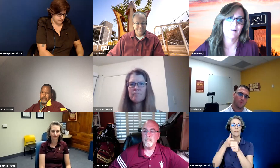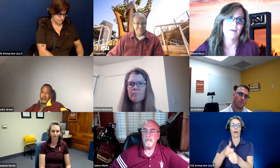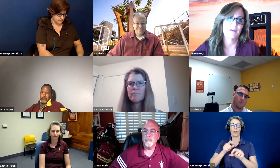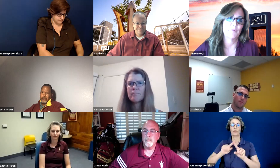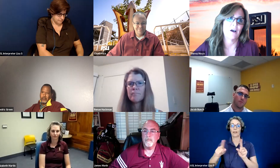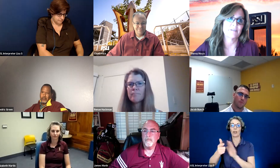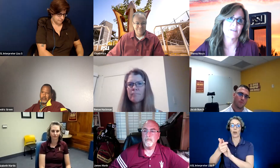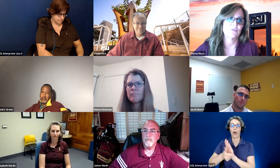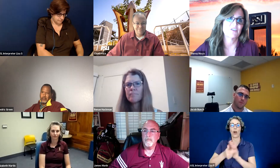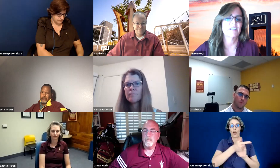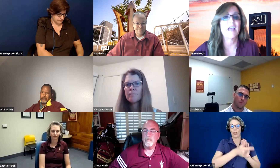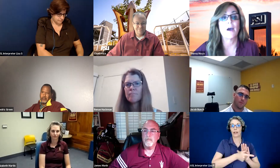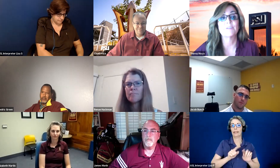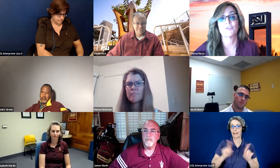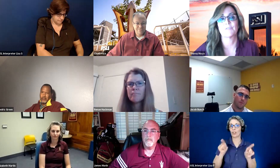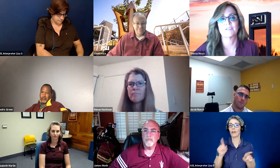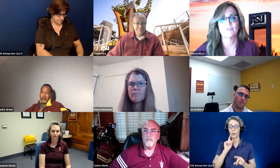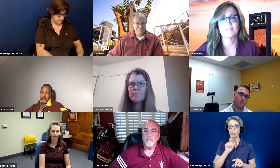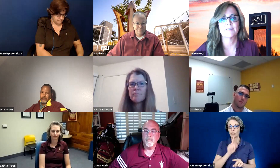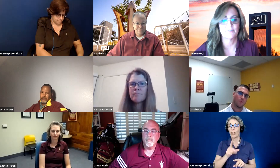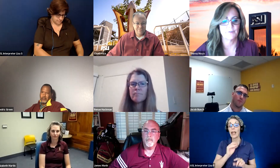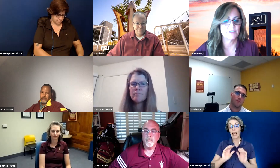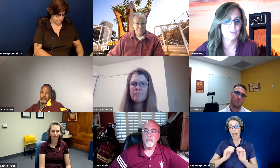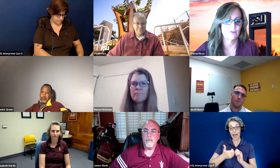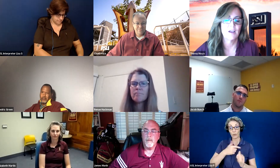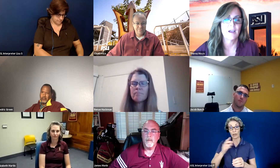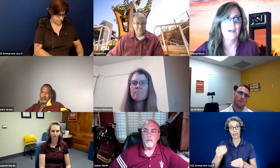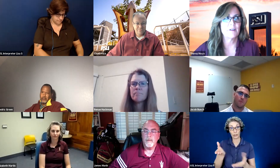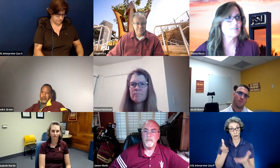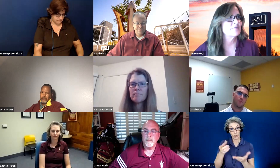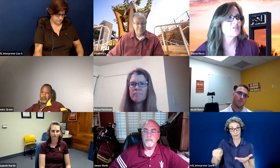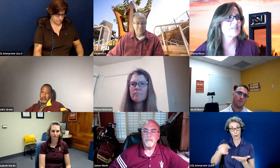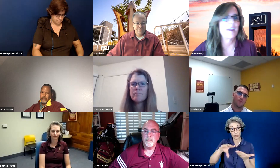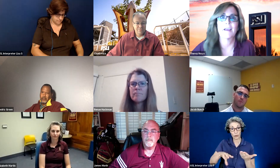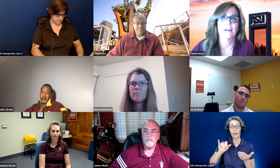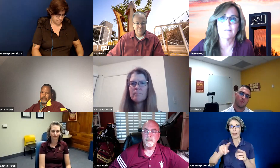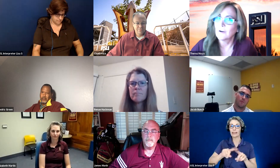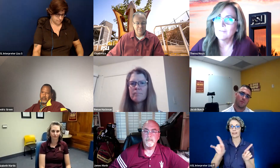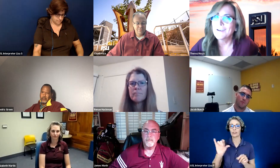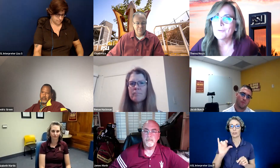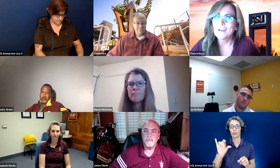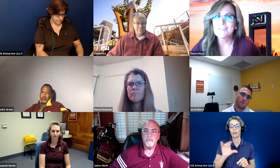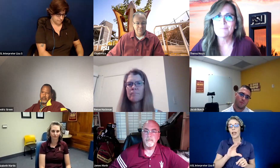And then we also just in how we service students is different too. I would also just say, and I don't know anyone else,